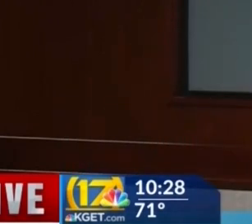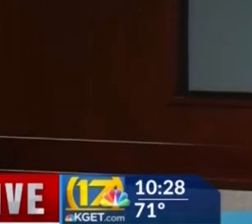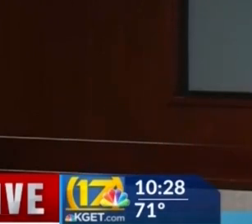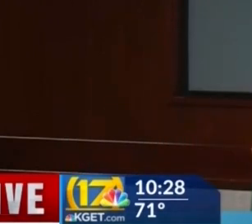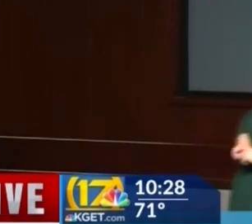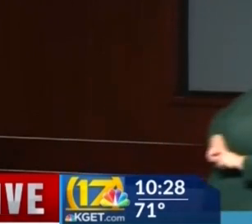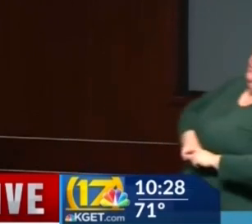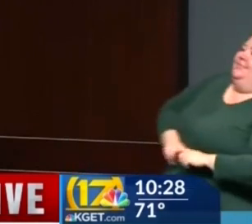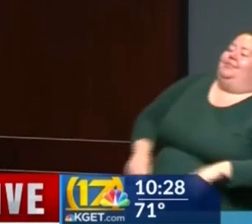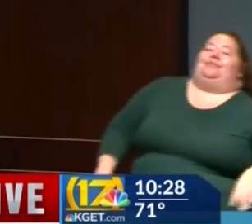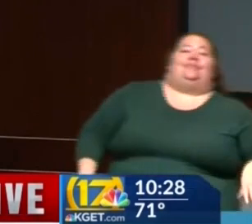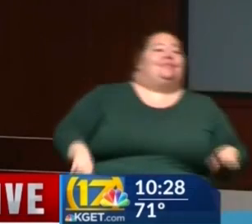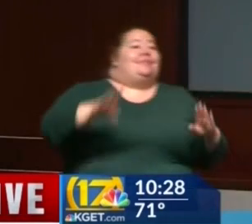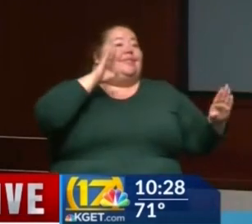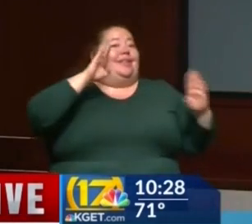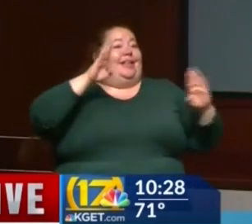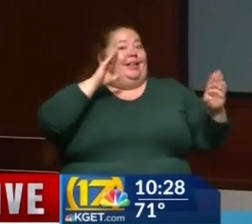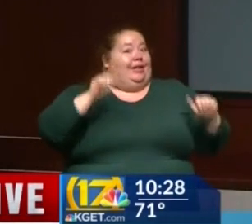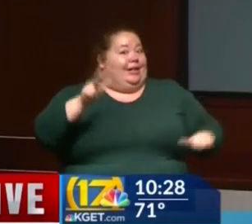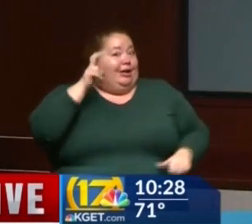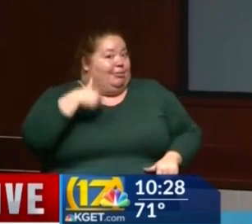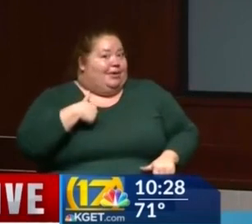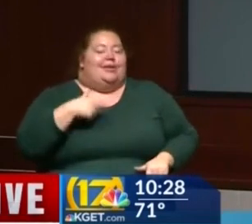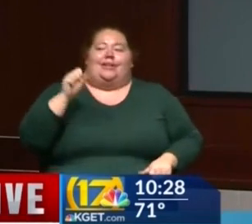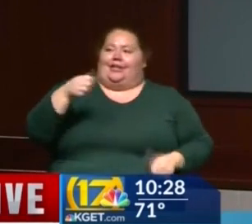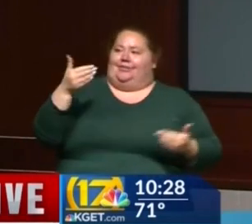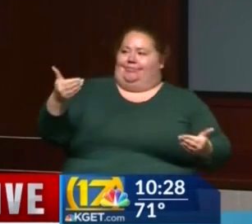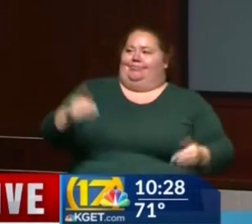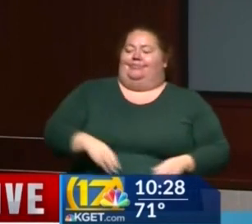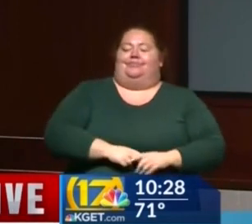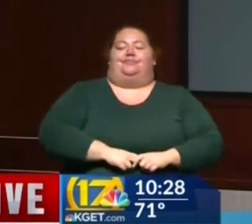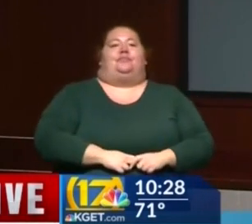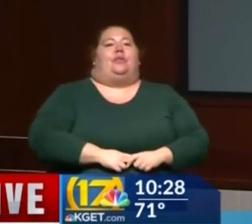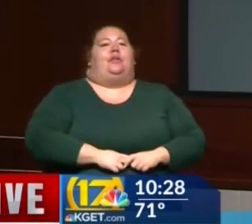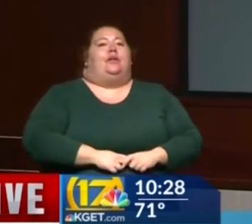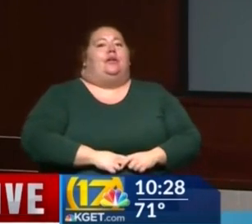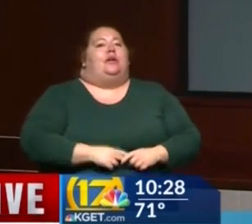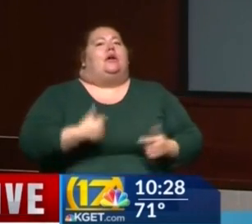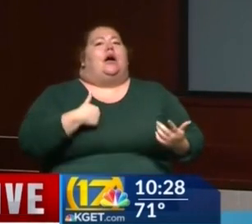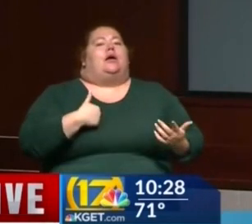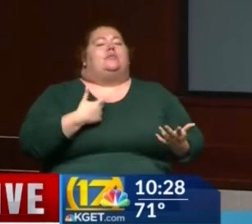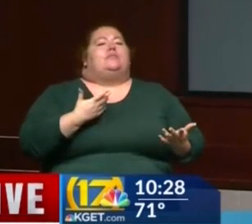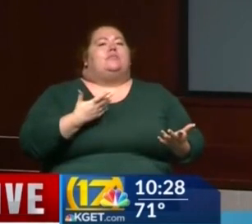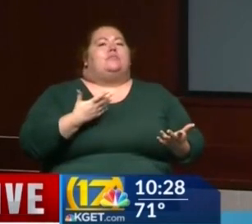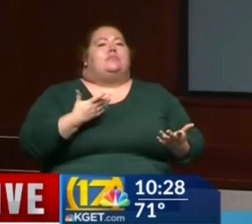VALLEY PUBLIC RADIO, ANY QUESTIONS?